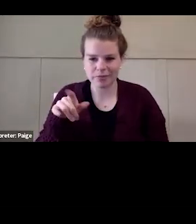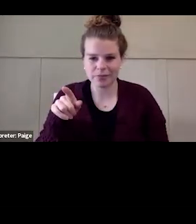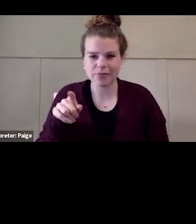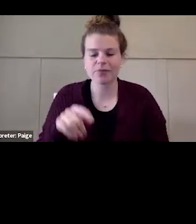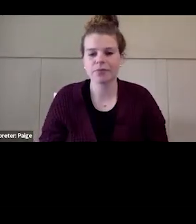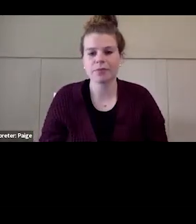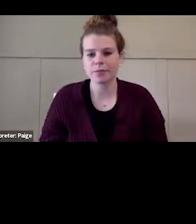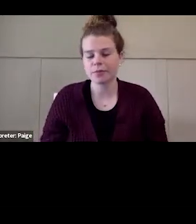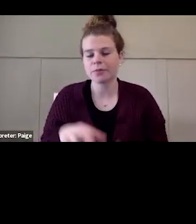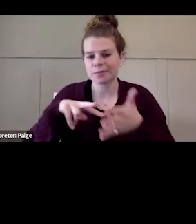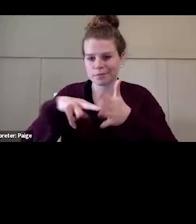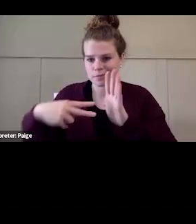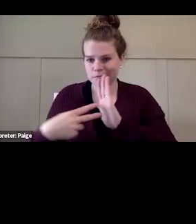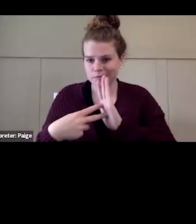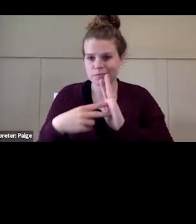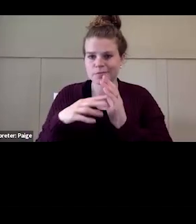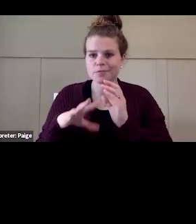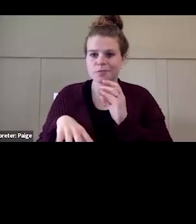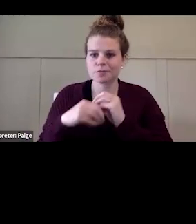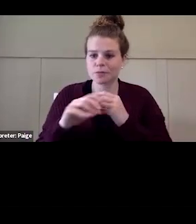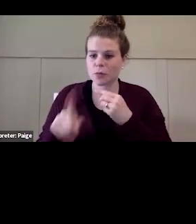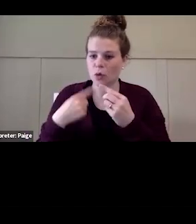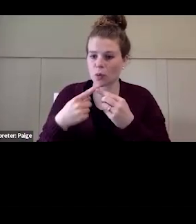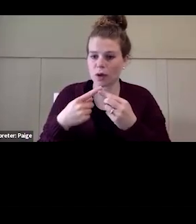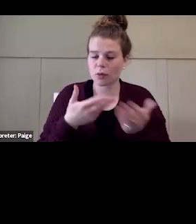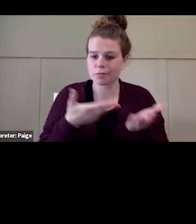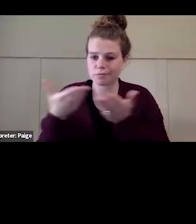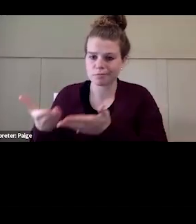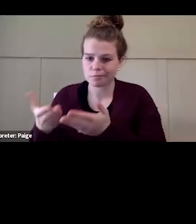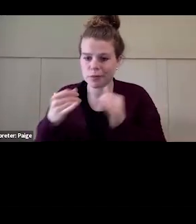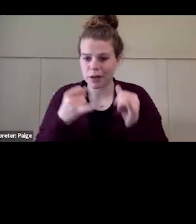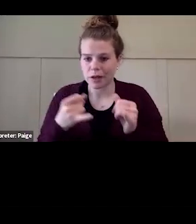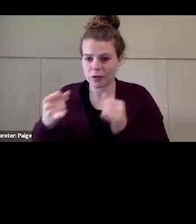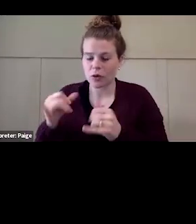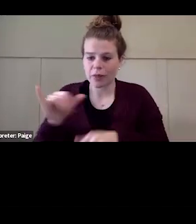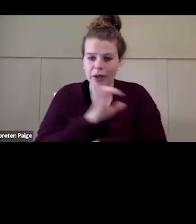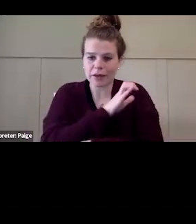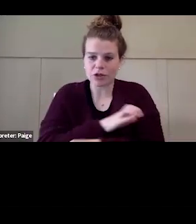that was done intentionally, so that when we are transporting individuals, the clinician can sit in the back